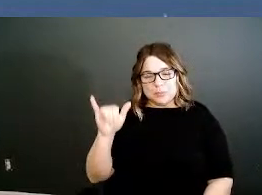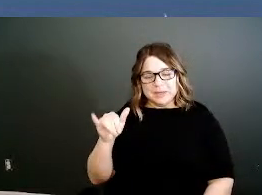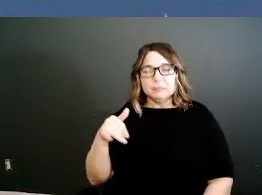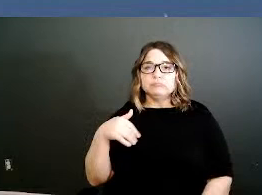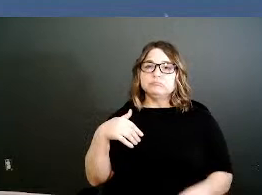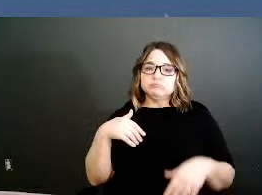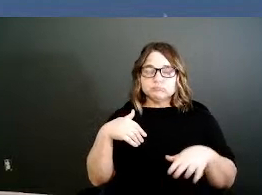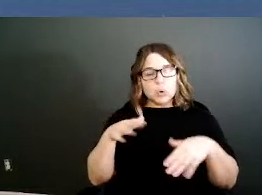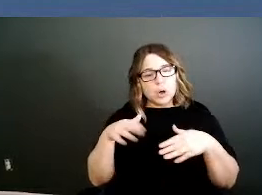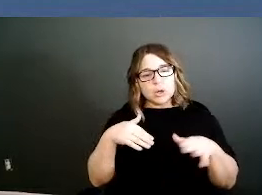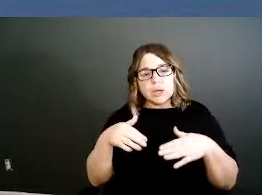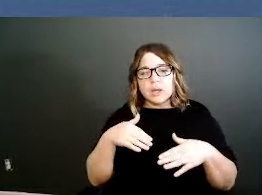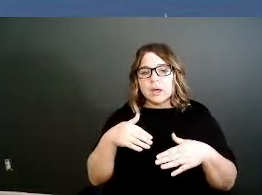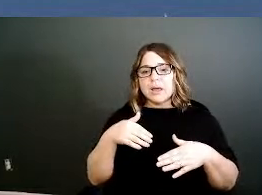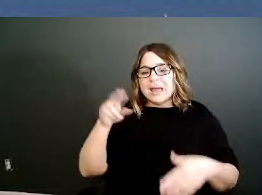USING AS A SHARPS CONTAINER AND HAD LIKELY RUN OUT OF